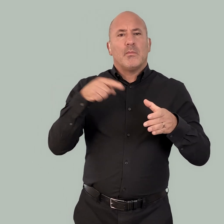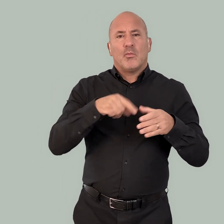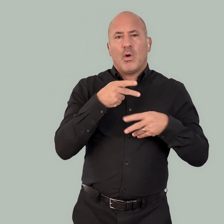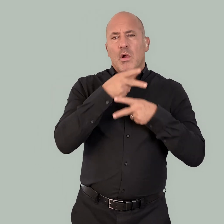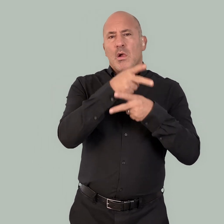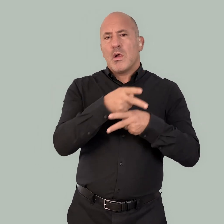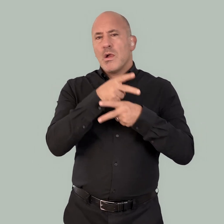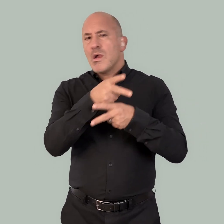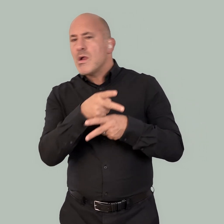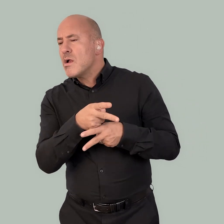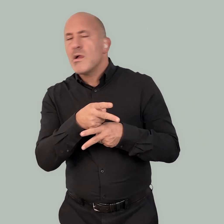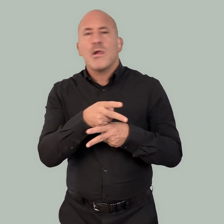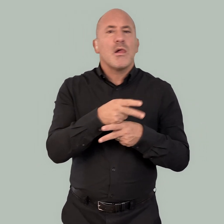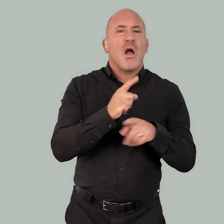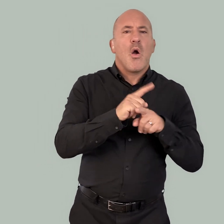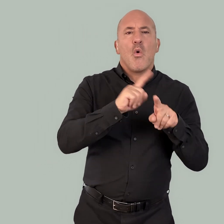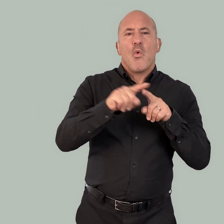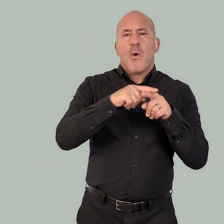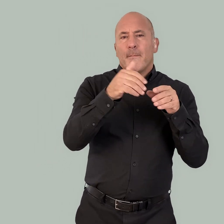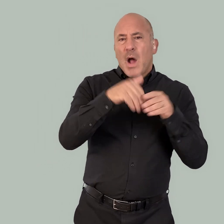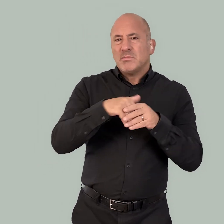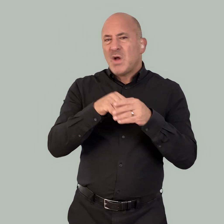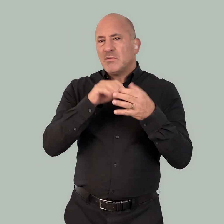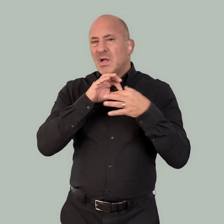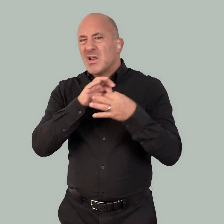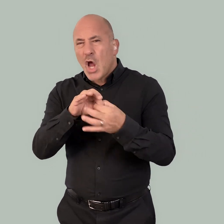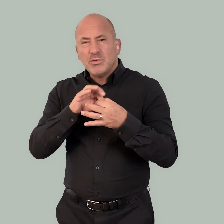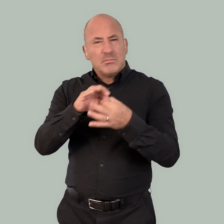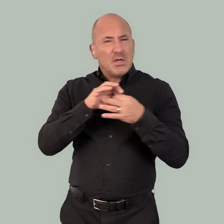who oversee a multi-layered programme of participation and engagement